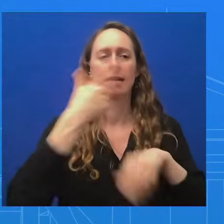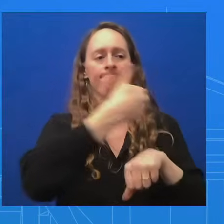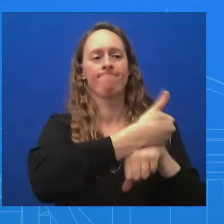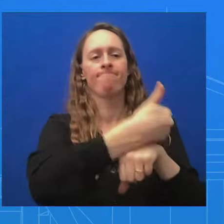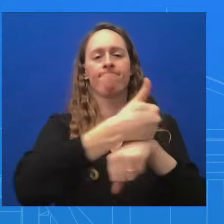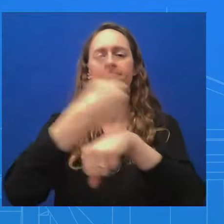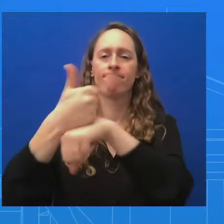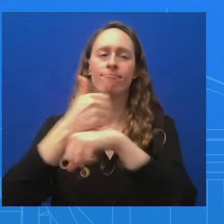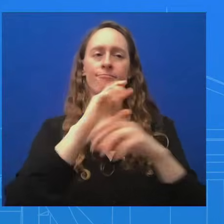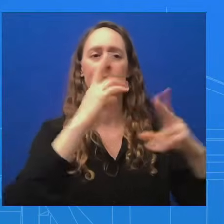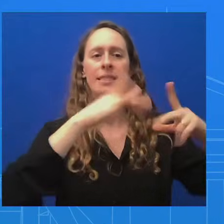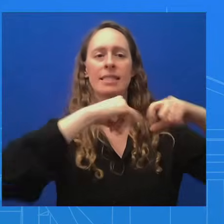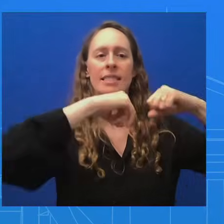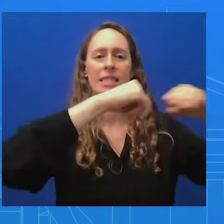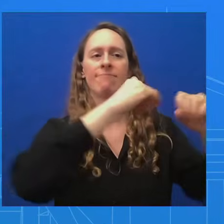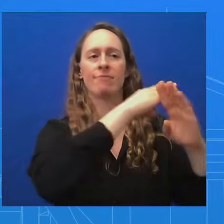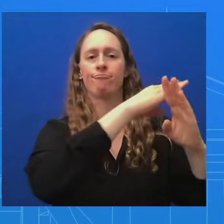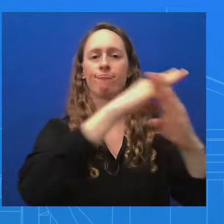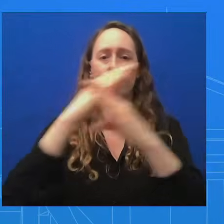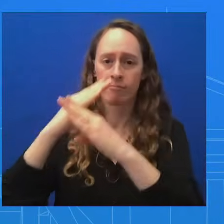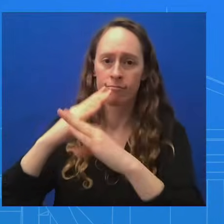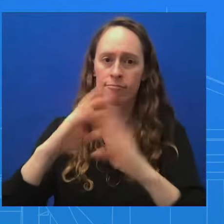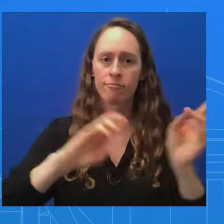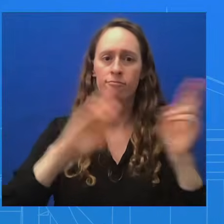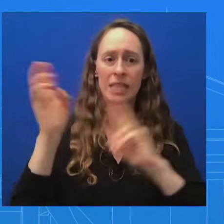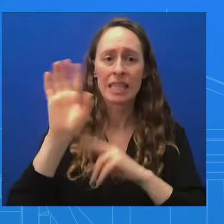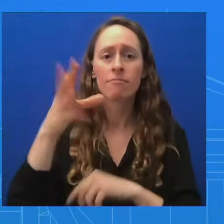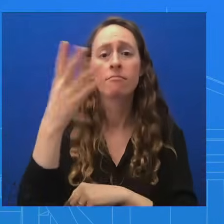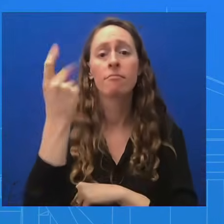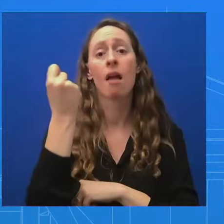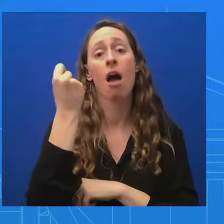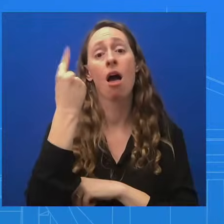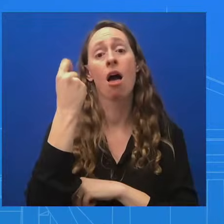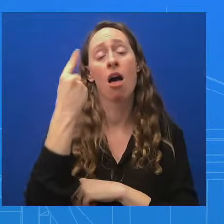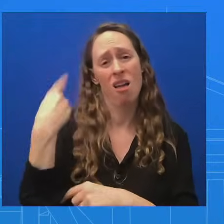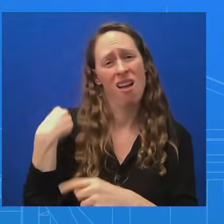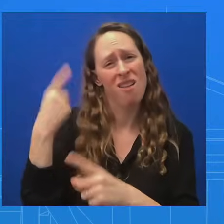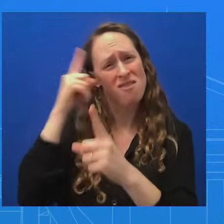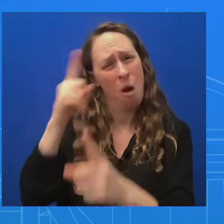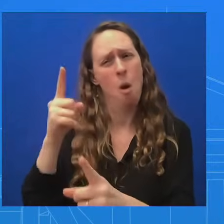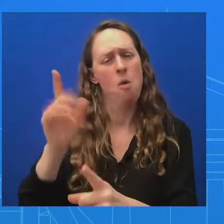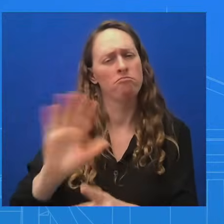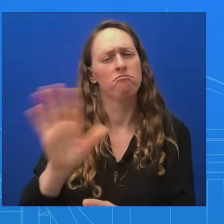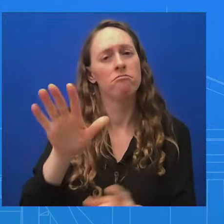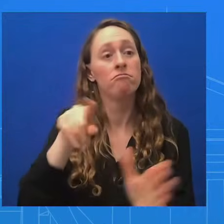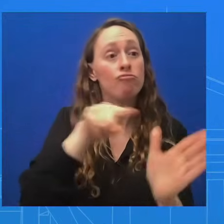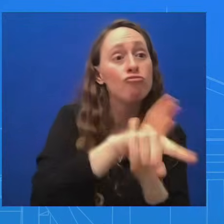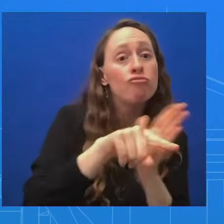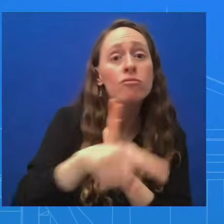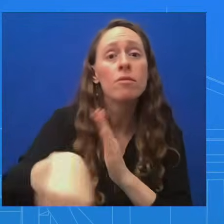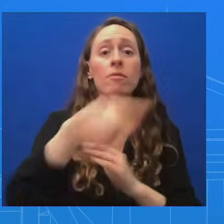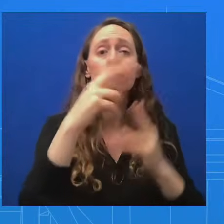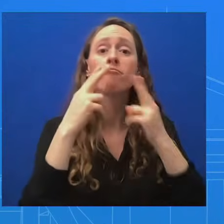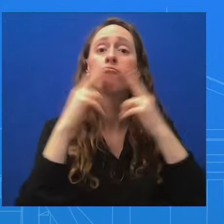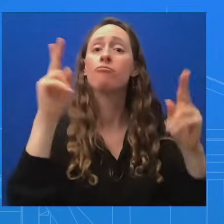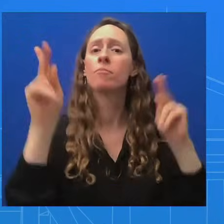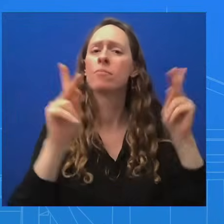urging an increase in humanitarian aid and assistance; and of course, trying to get another humanitarian pause in place so we can do a hostage deal.